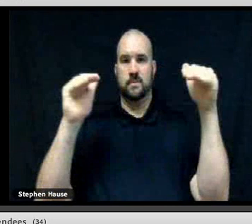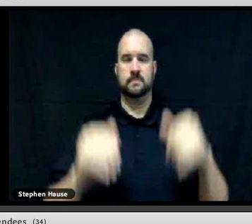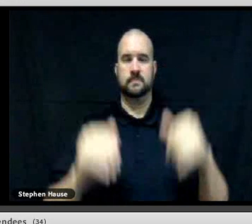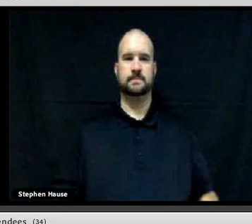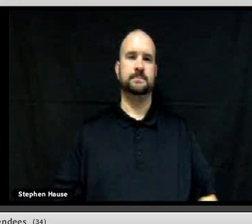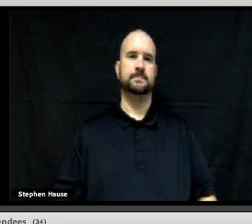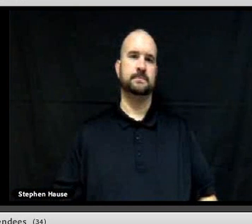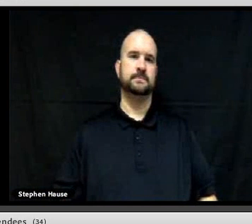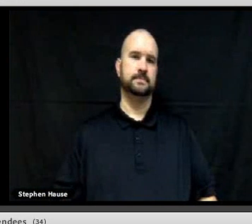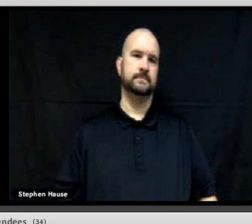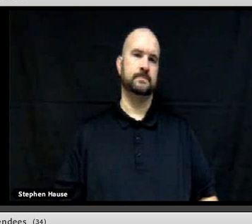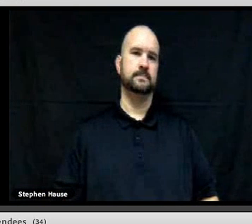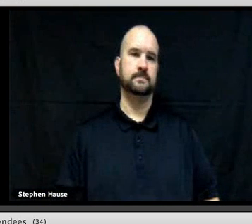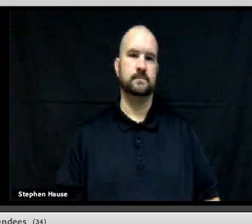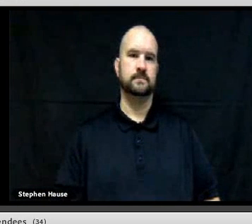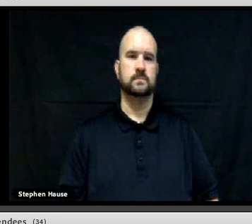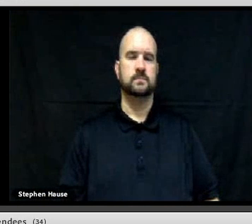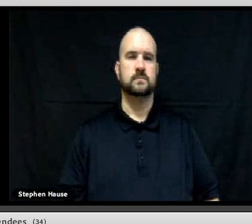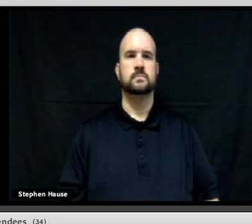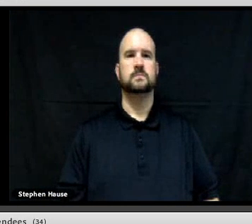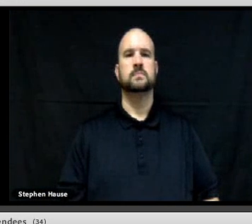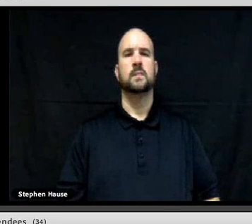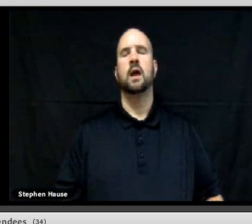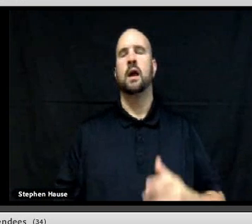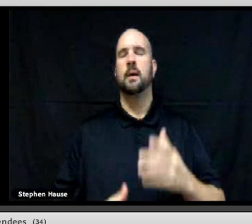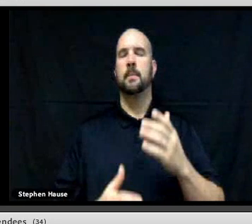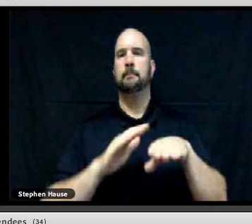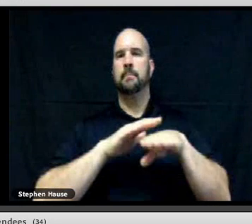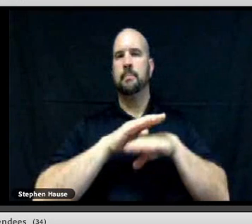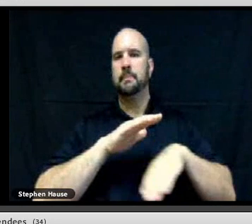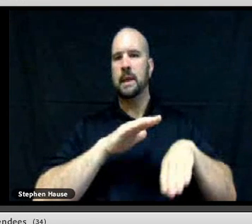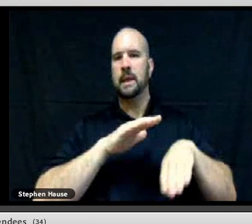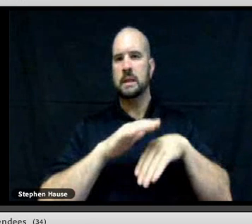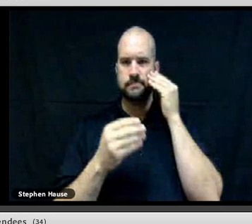So, some basic information about contributing metadata to DPLA.